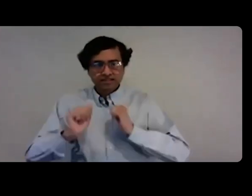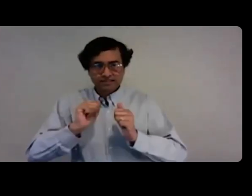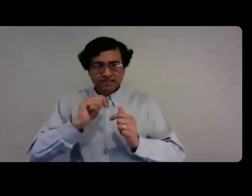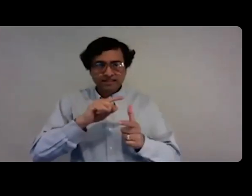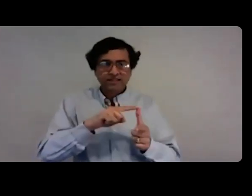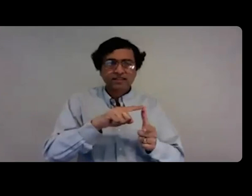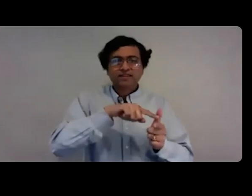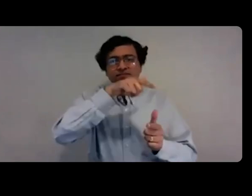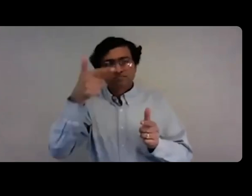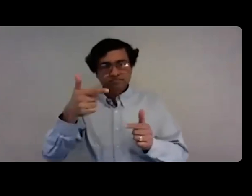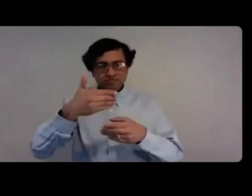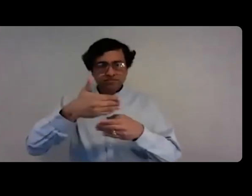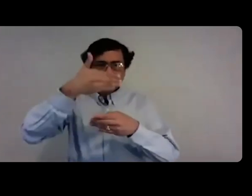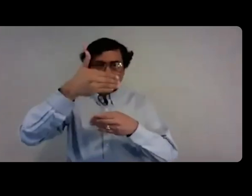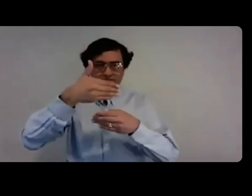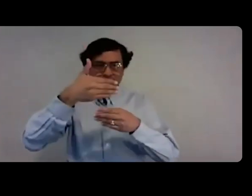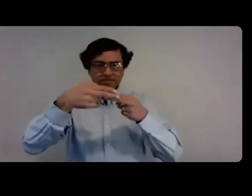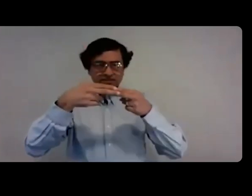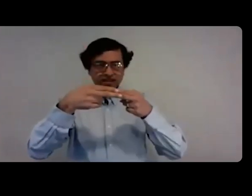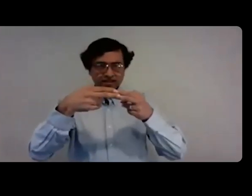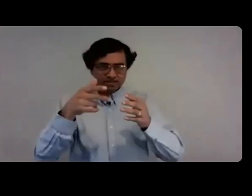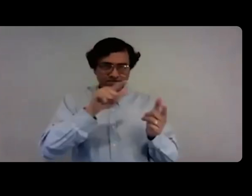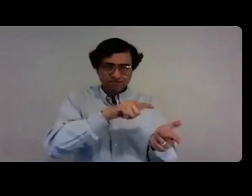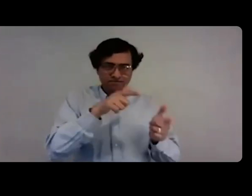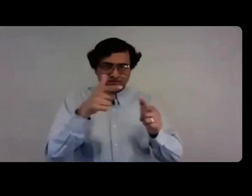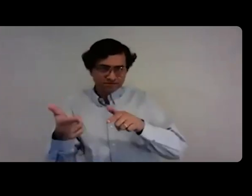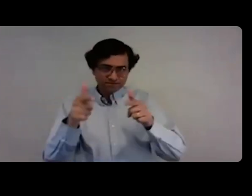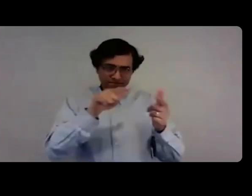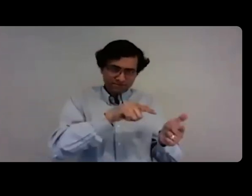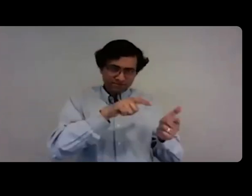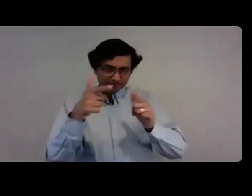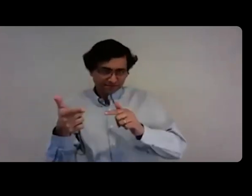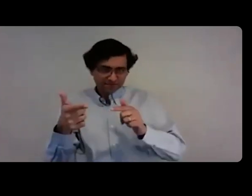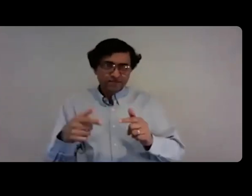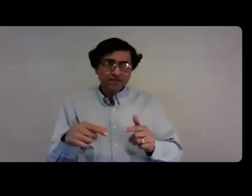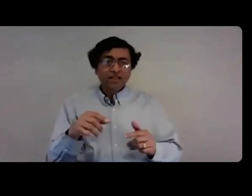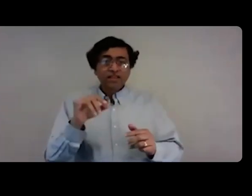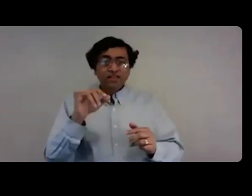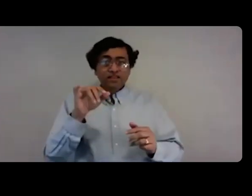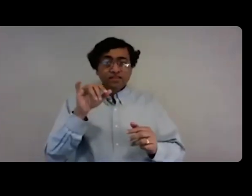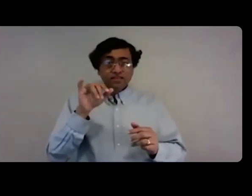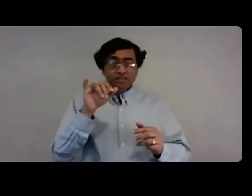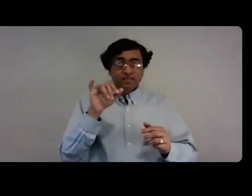the interruption of the scene by written information being shared and it would go back and forth.